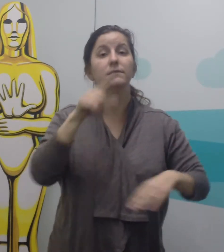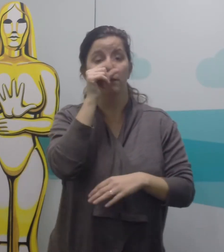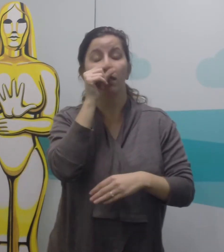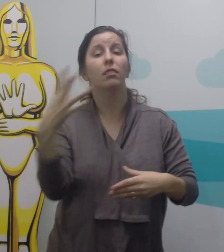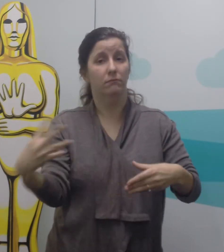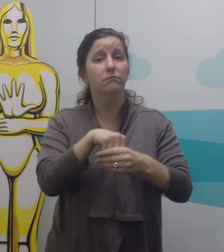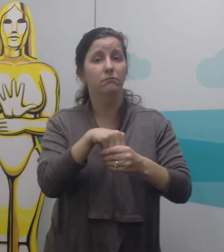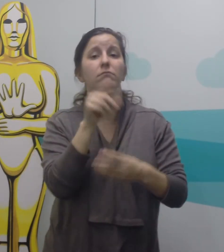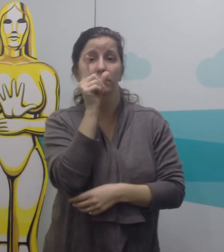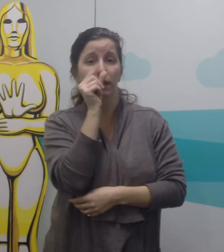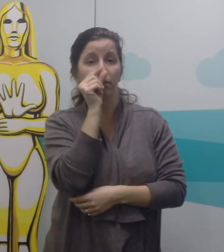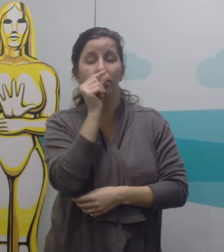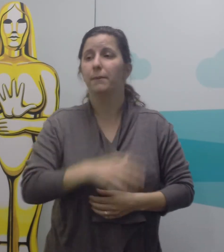Kids are welcome to participate